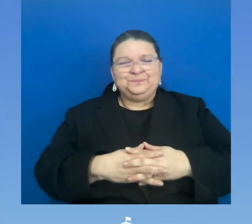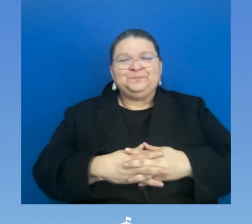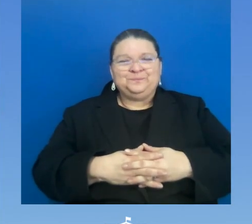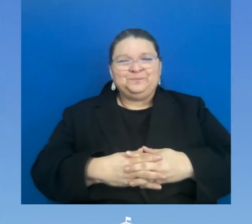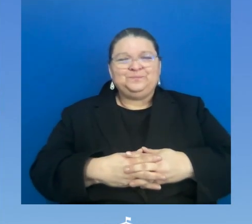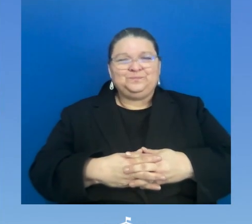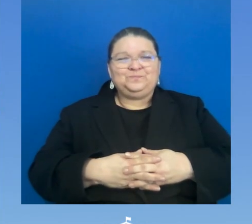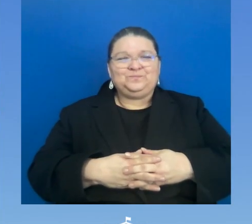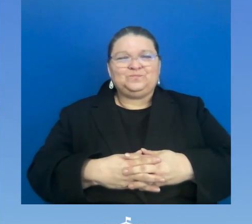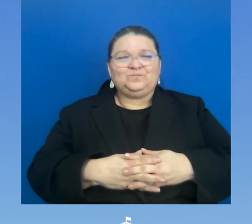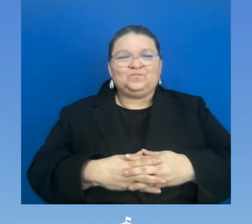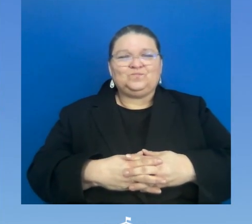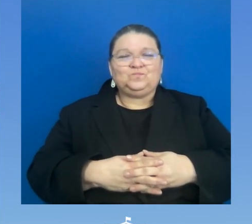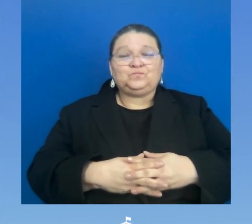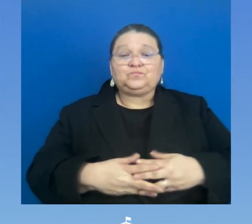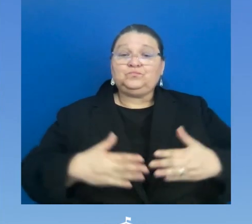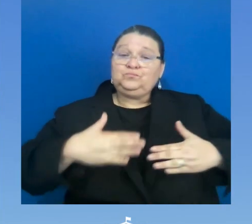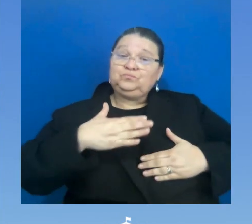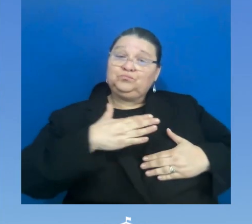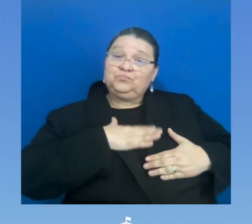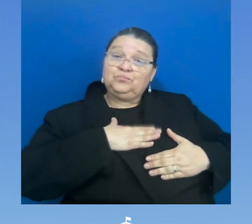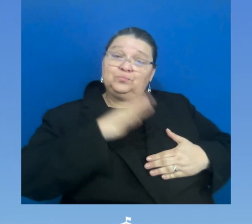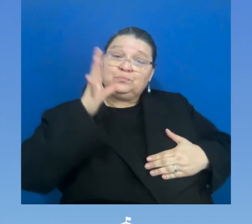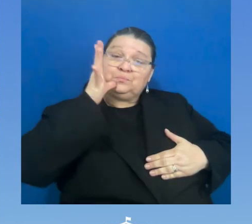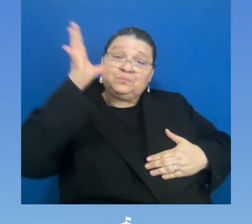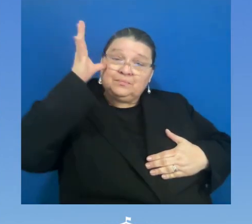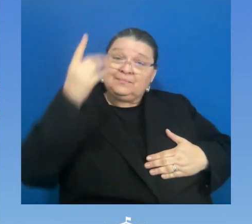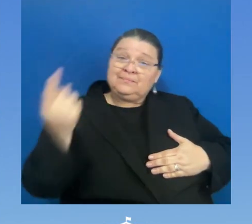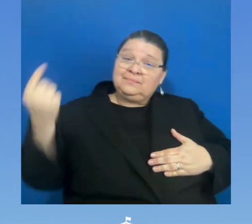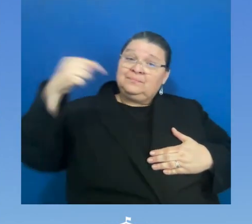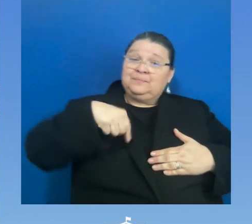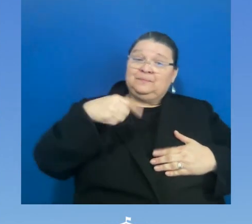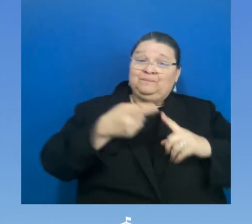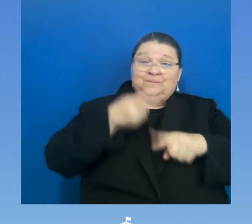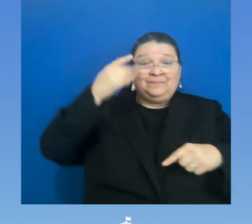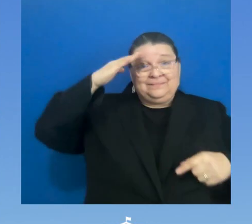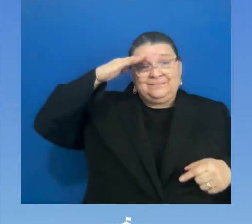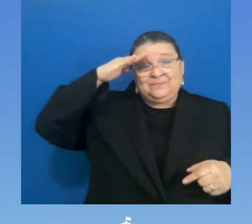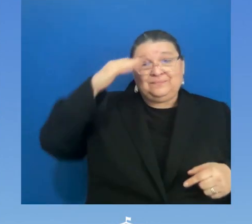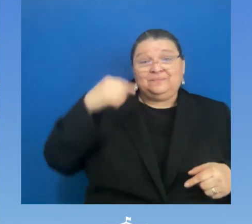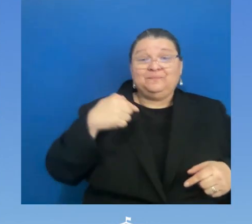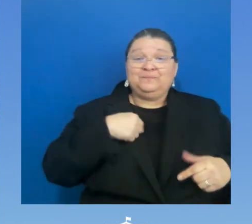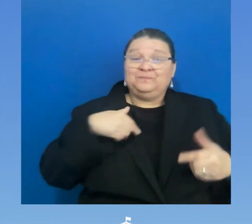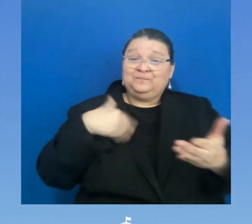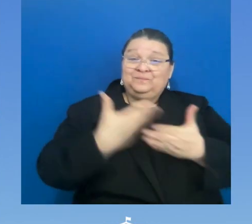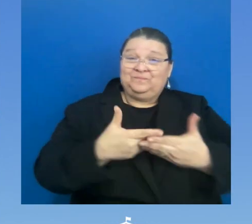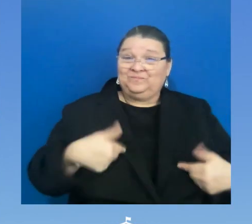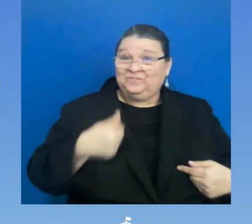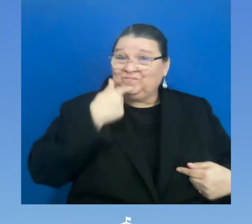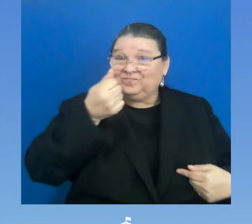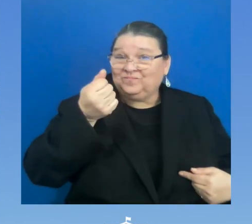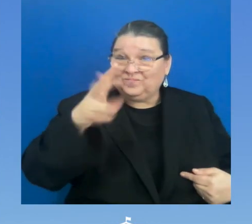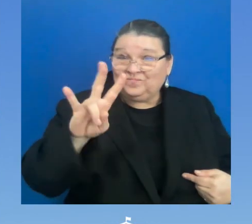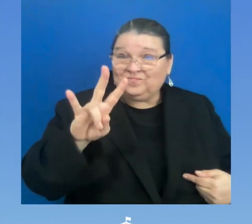My mother came to America from Ireland when she was 17 years old. She came here to do domestic Eskimo, actually to make some money sent back home.